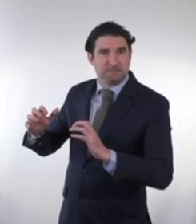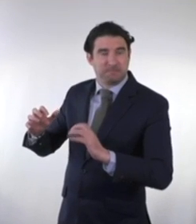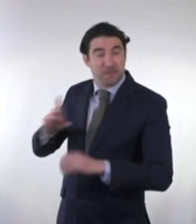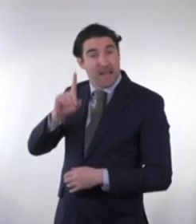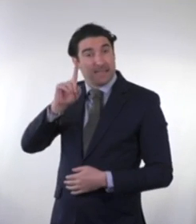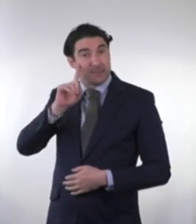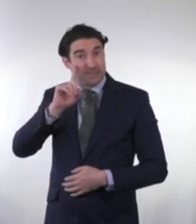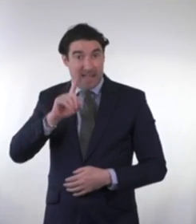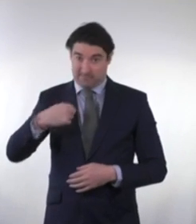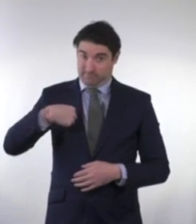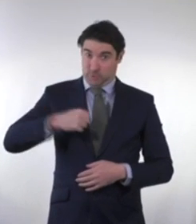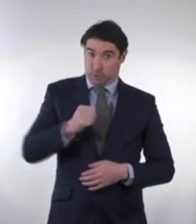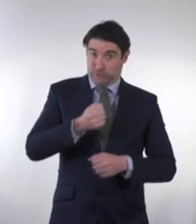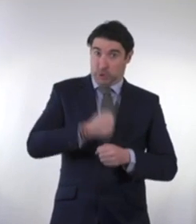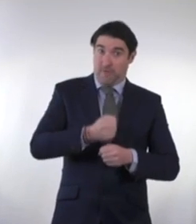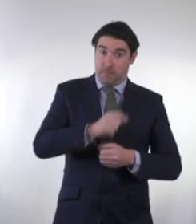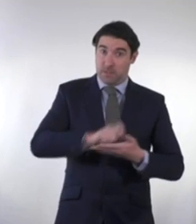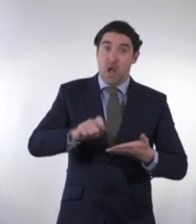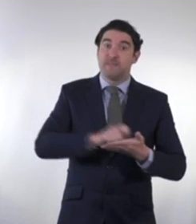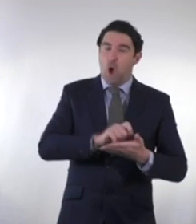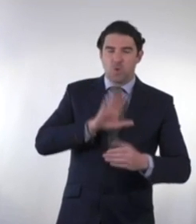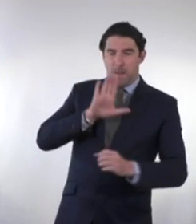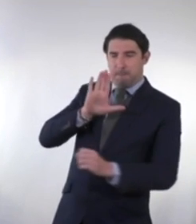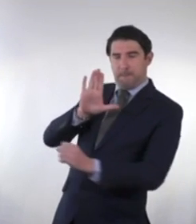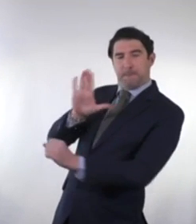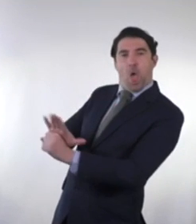Will the Prime Minister join me in congratulating Rotary and its supporters